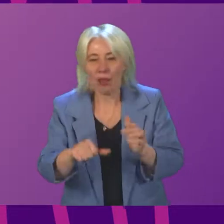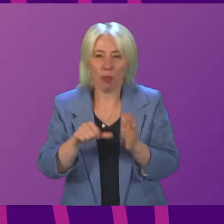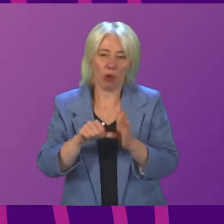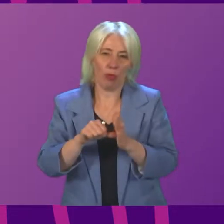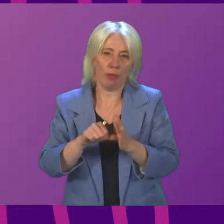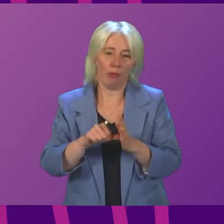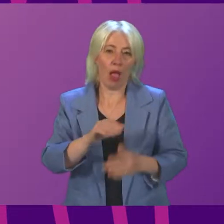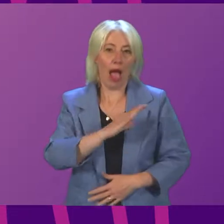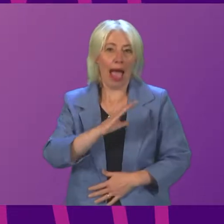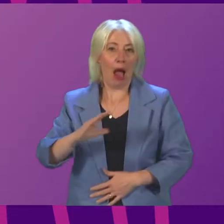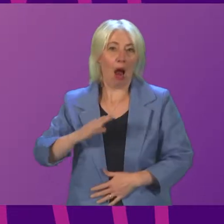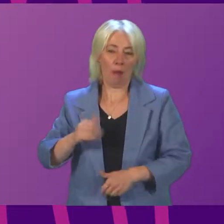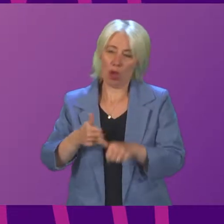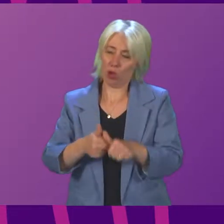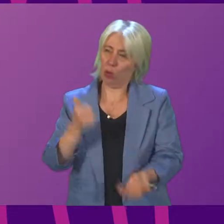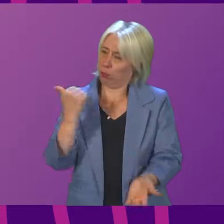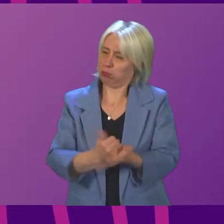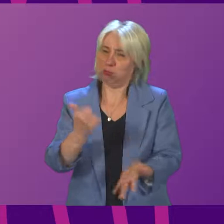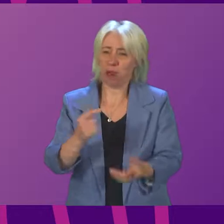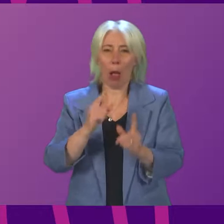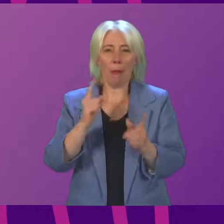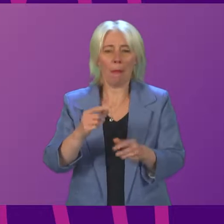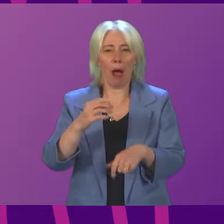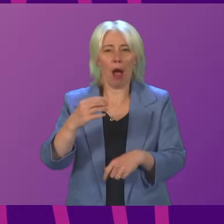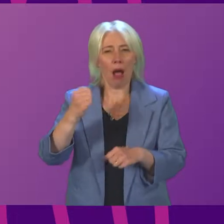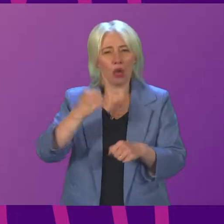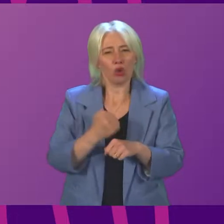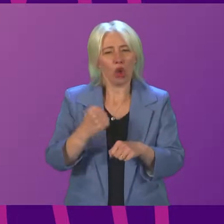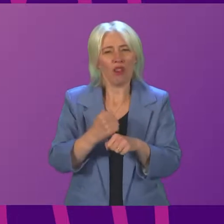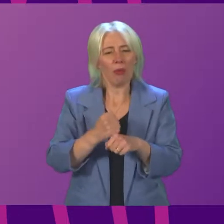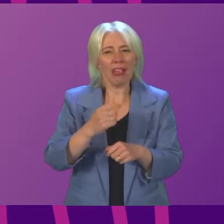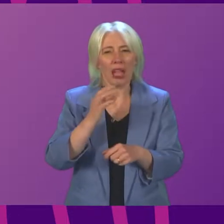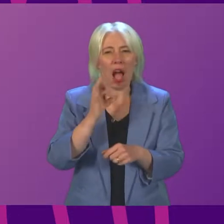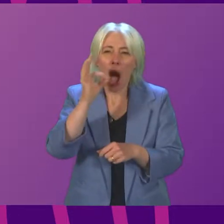support is fantastic, but the Government asked for it too late. It is great that the Government